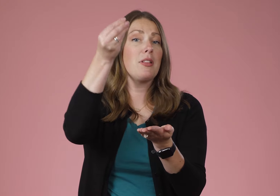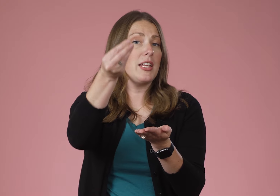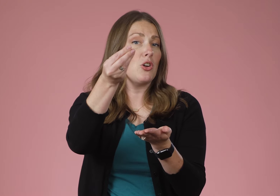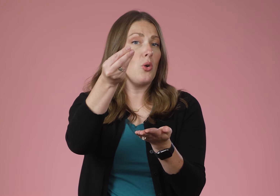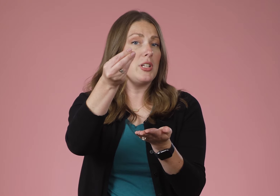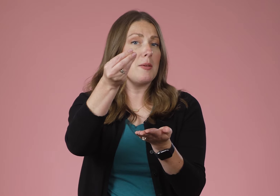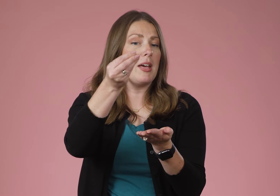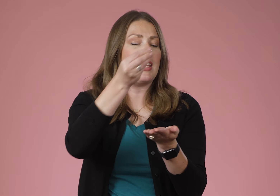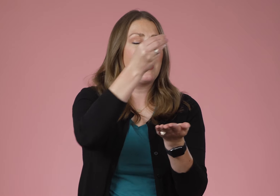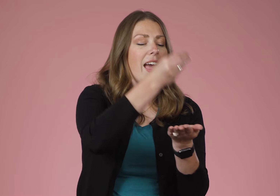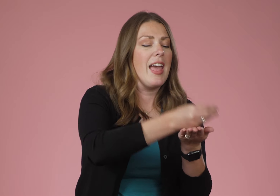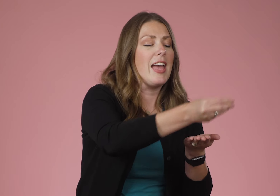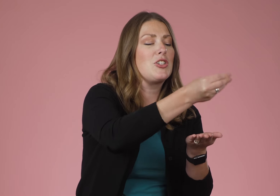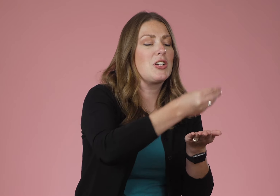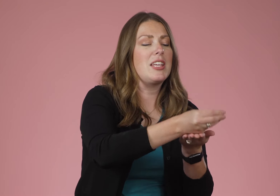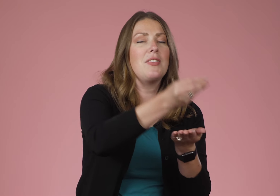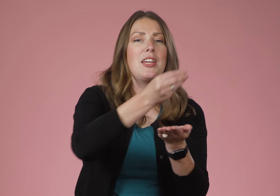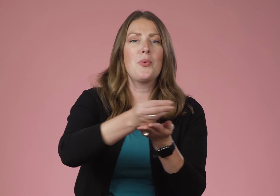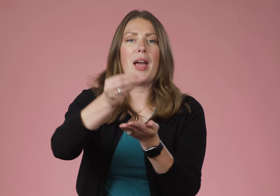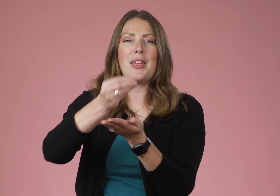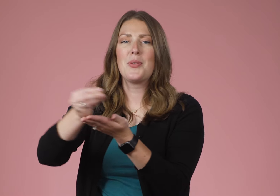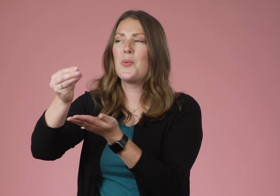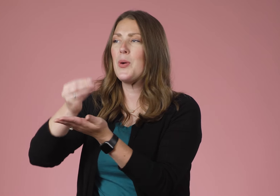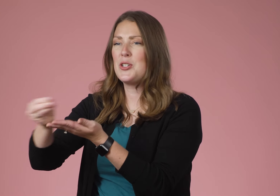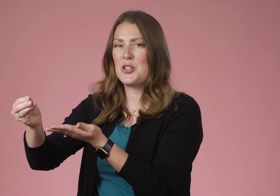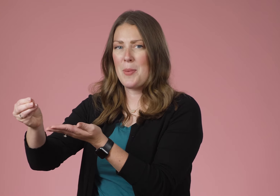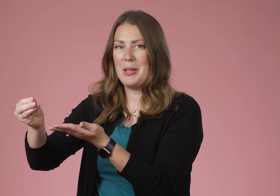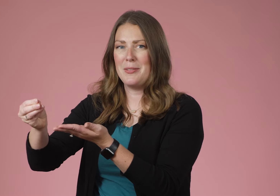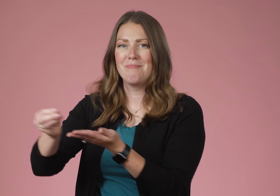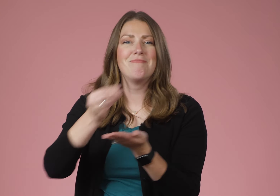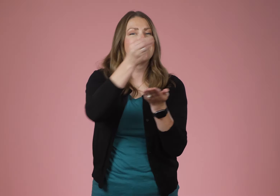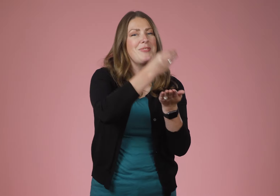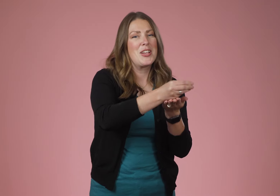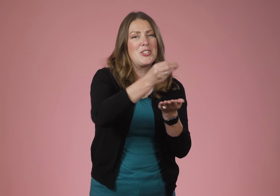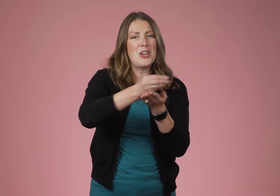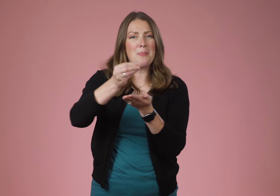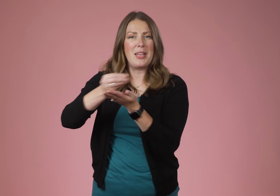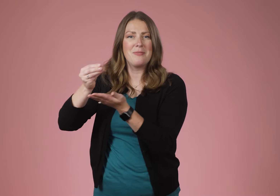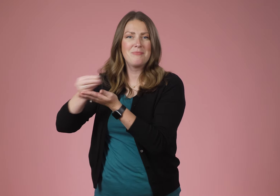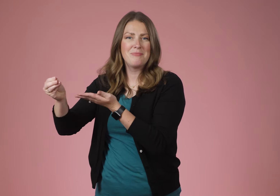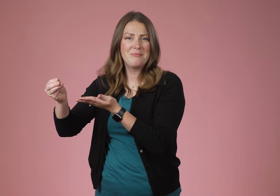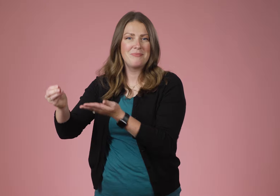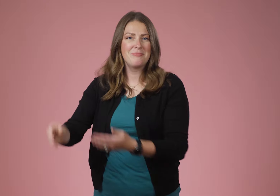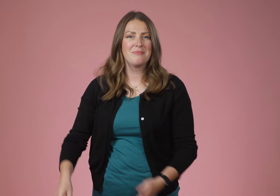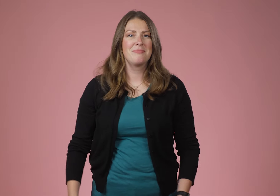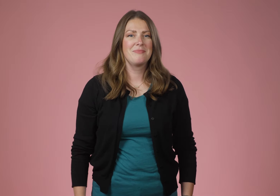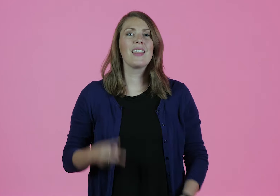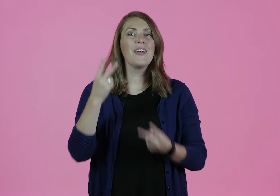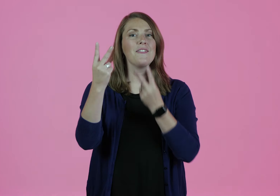Like you're holding the money and you're giving it away when you're shopping. Shopping.